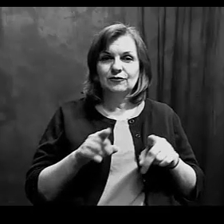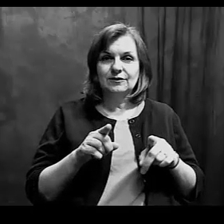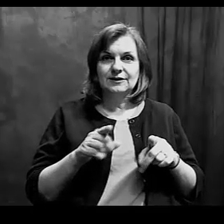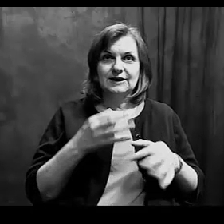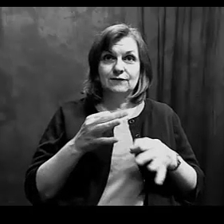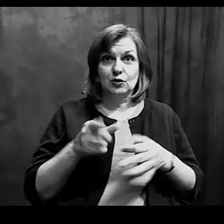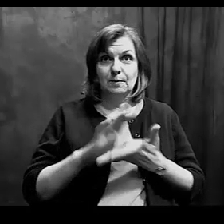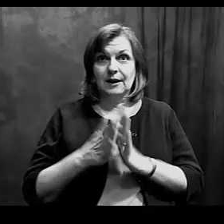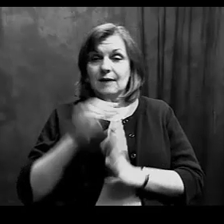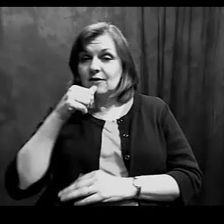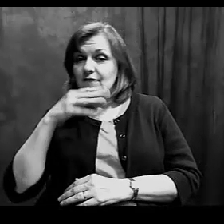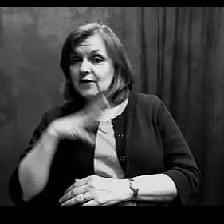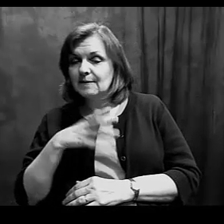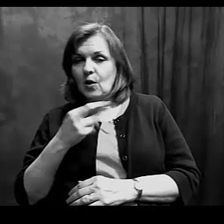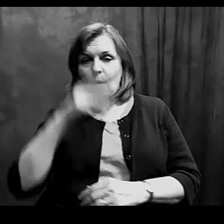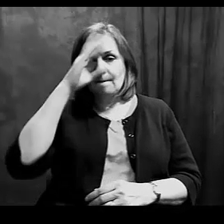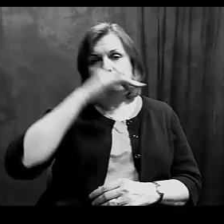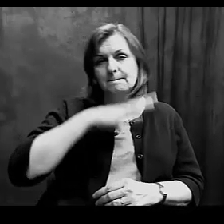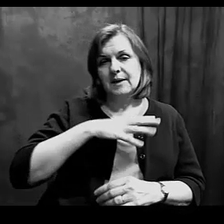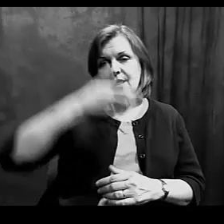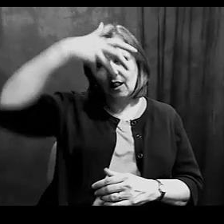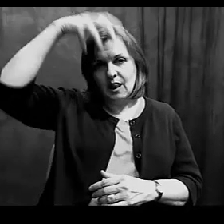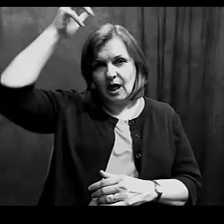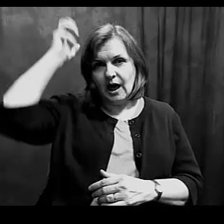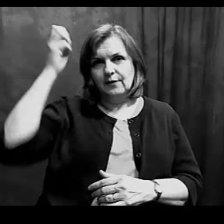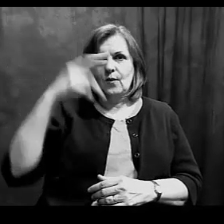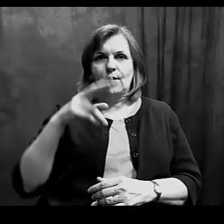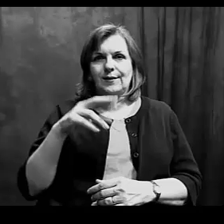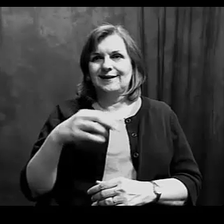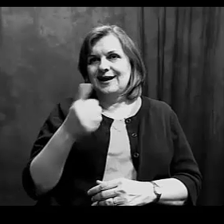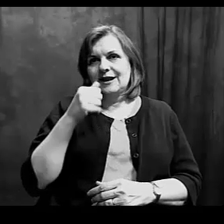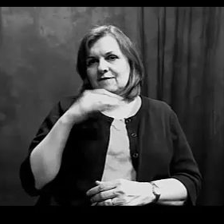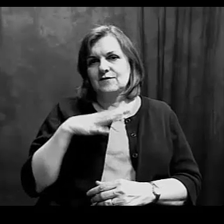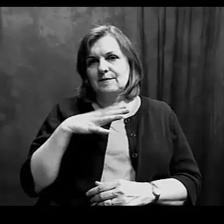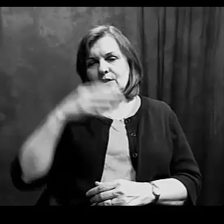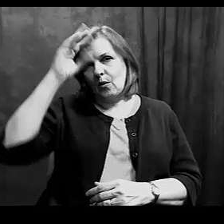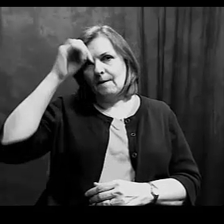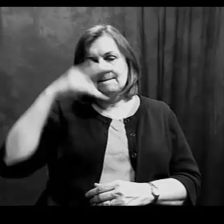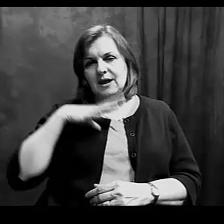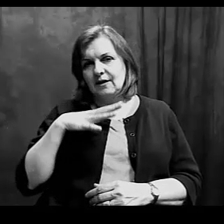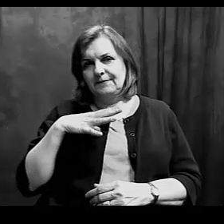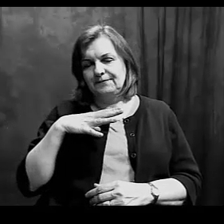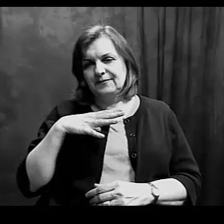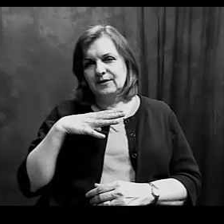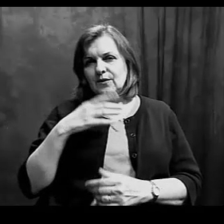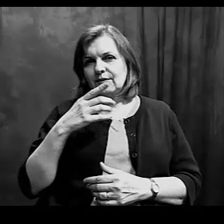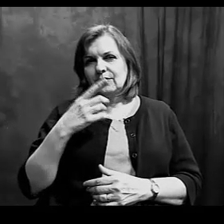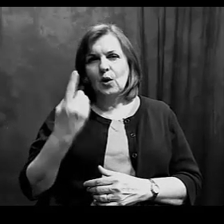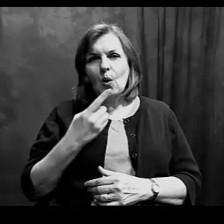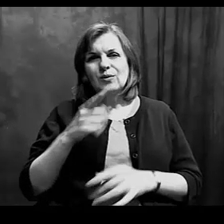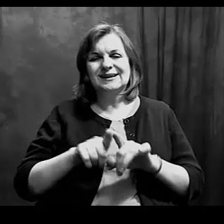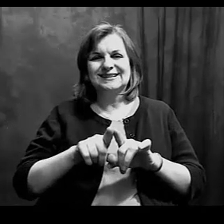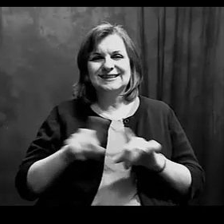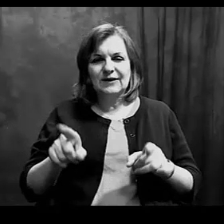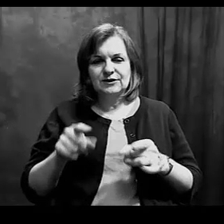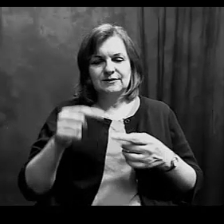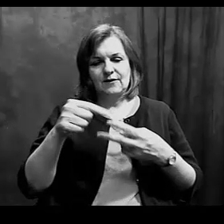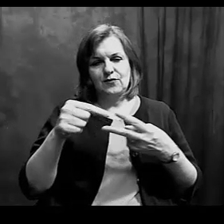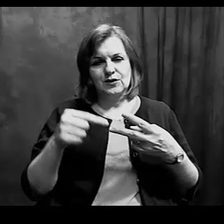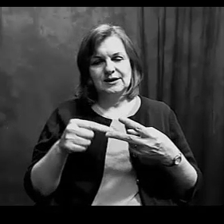these two molecules the difference between whether not you are a female lion or a male lion or any female or male